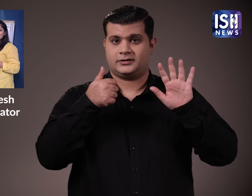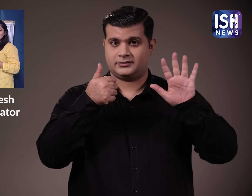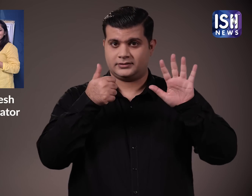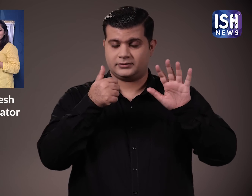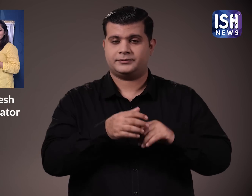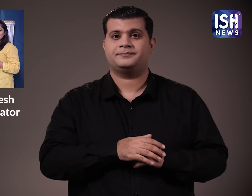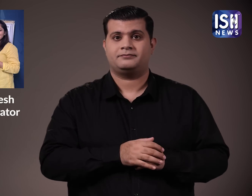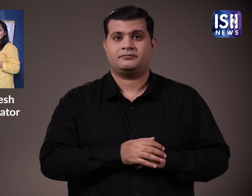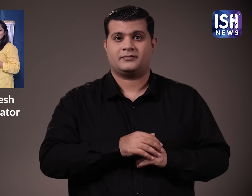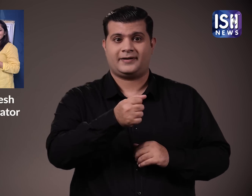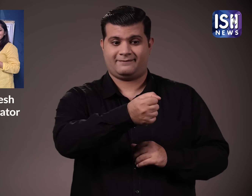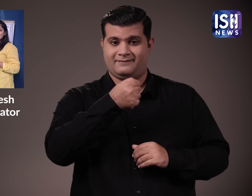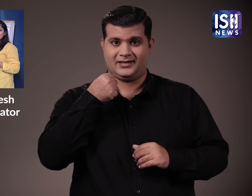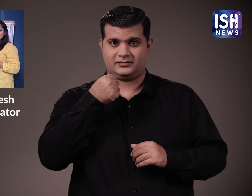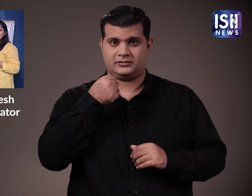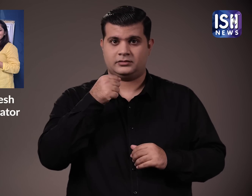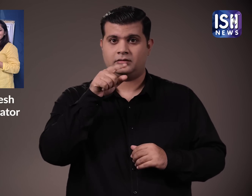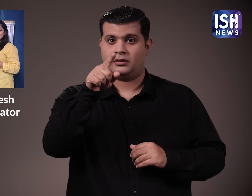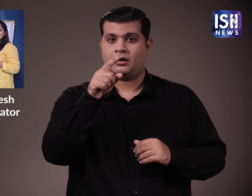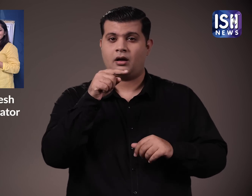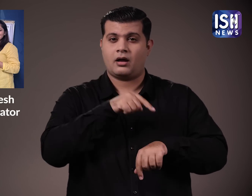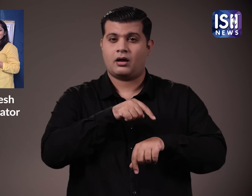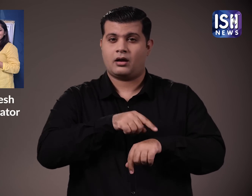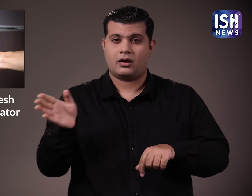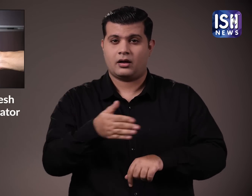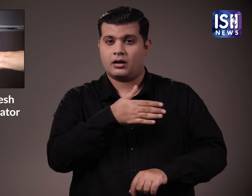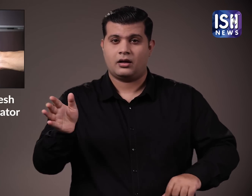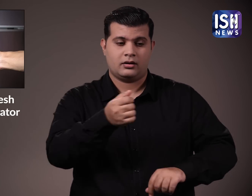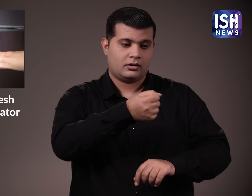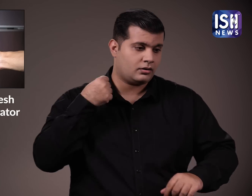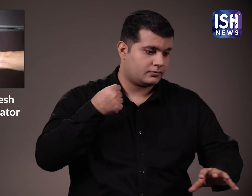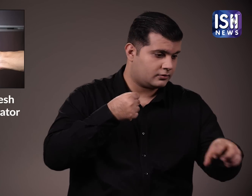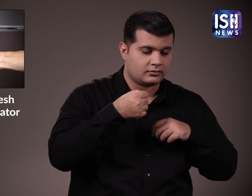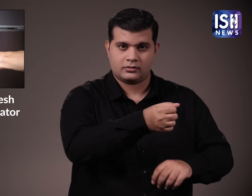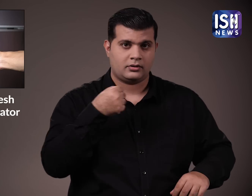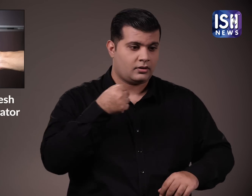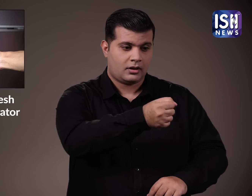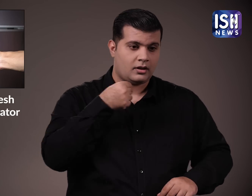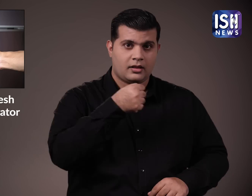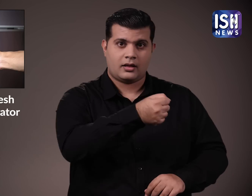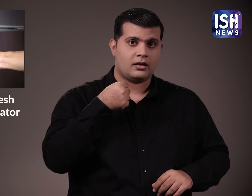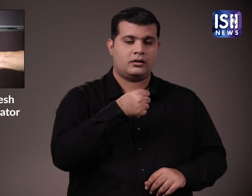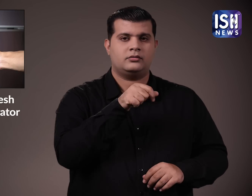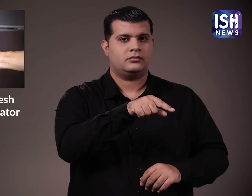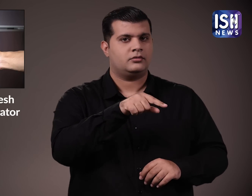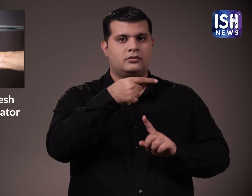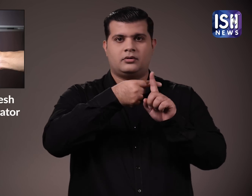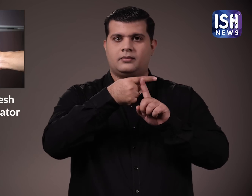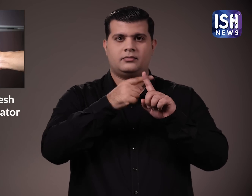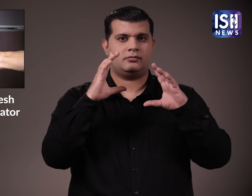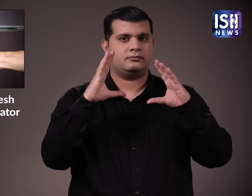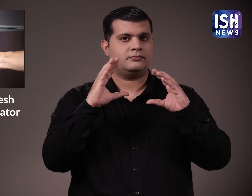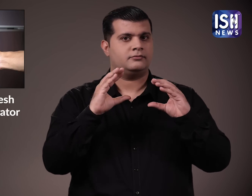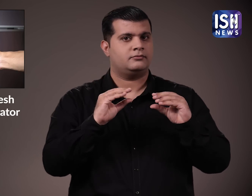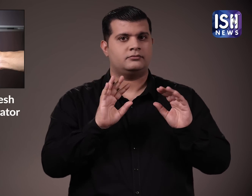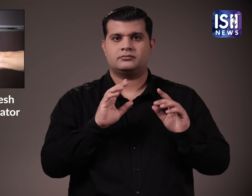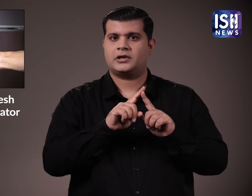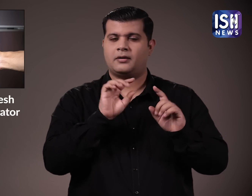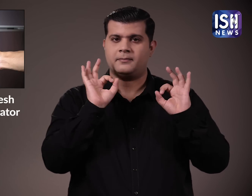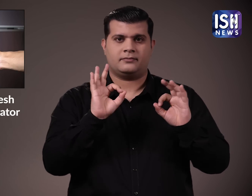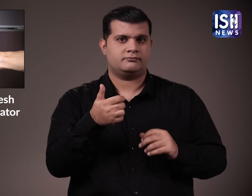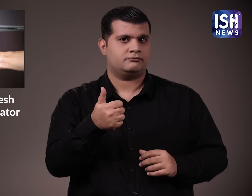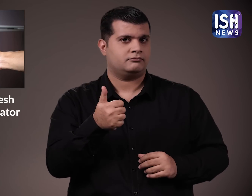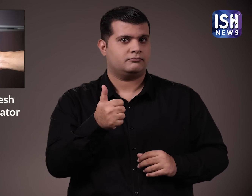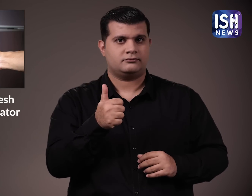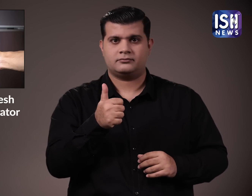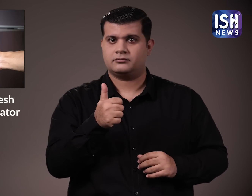6. Do not open and close the fridge’s door again and again as it imbalances its temperature.